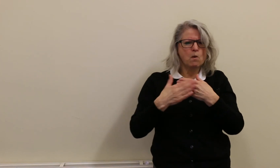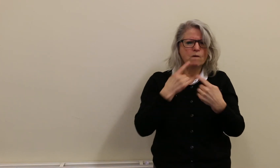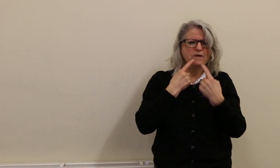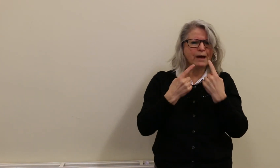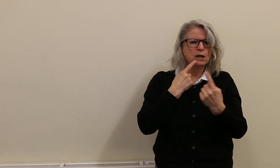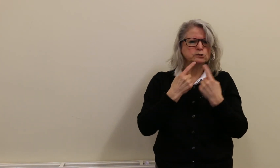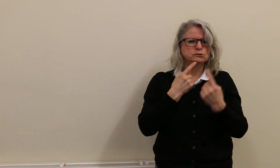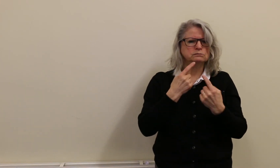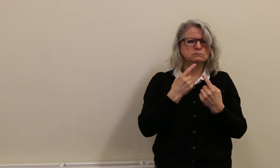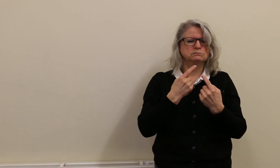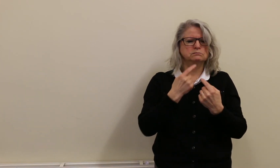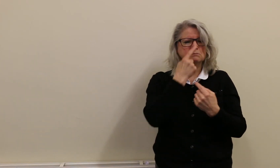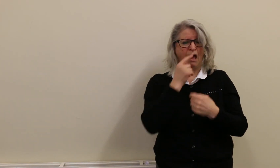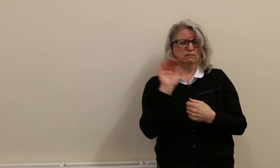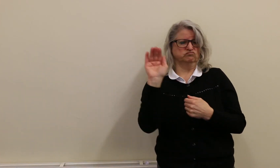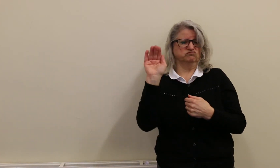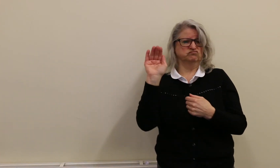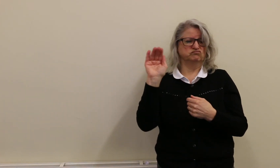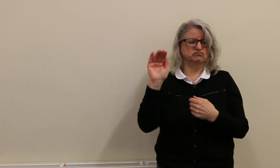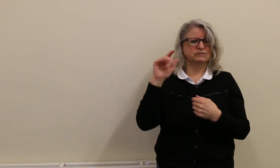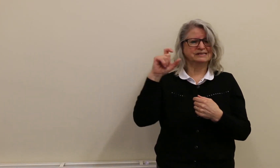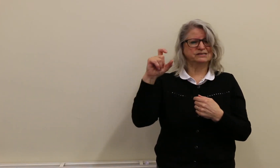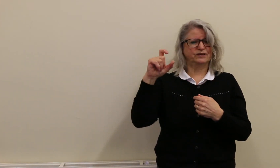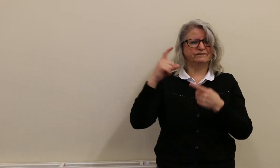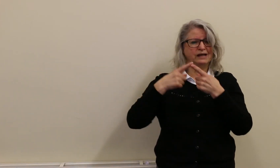If you're keen to know more information about company membership